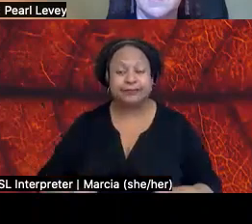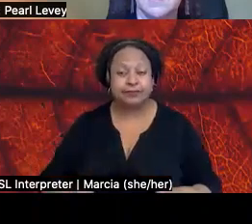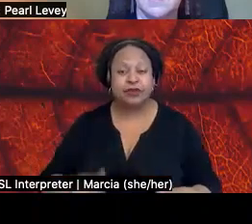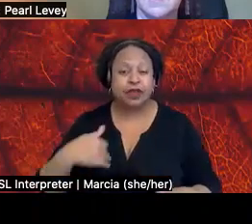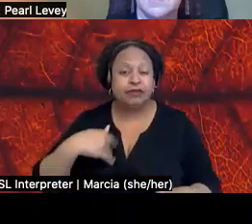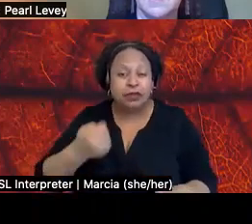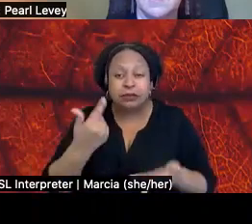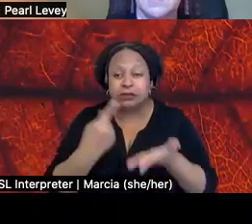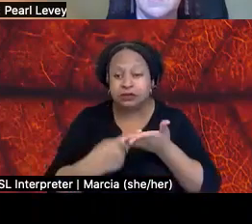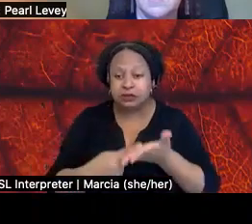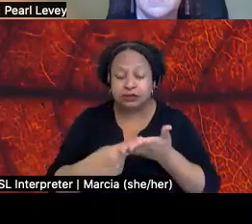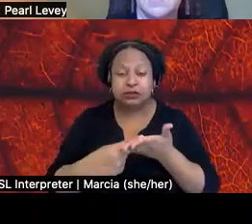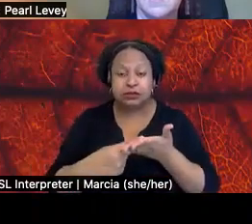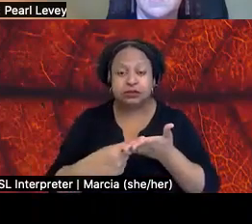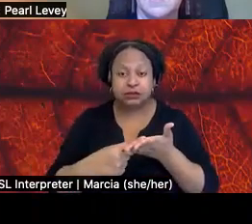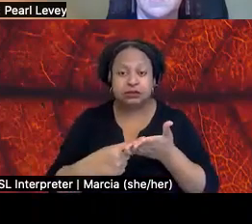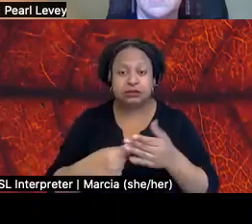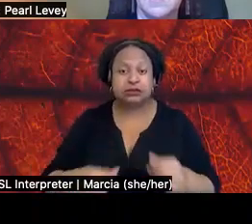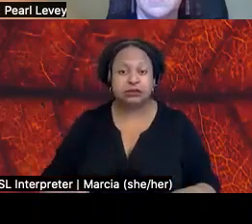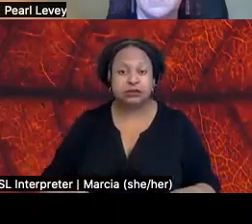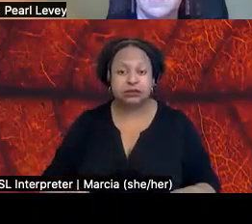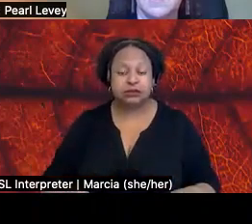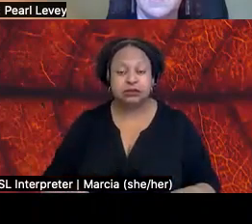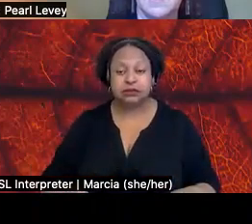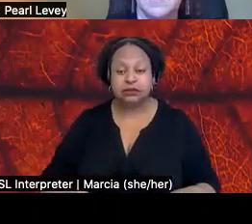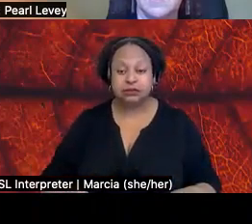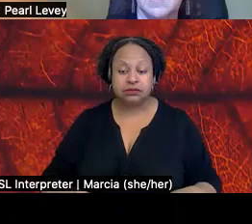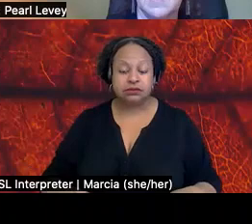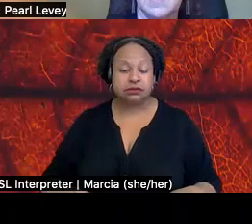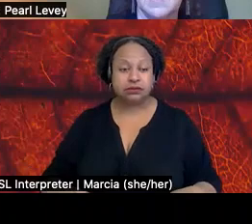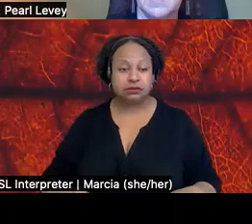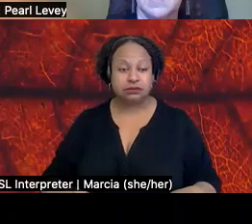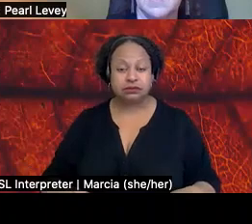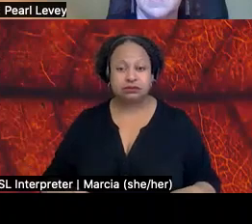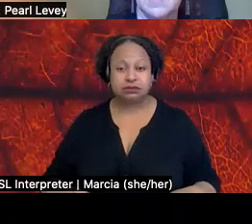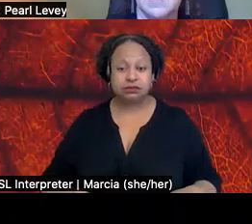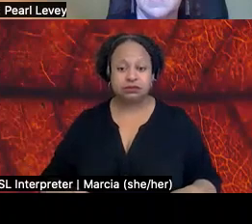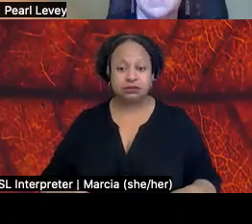The best way that we can.